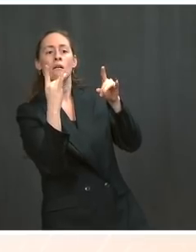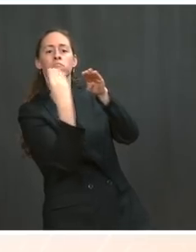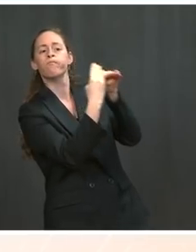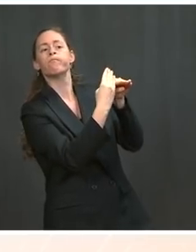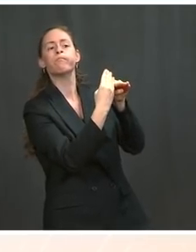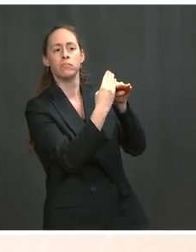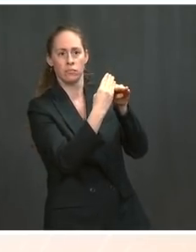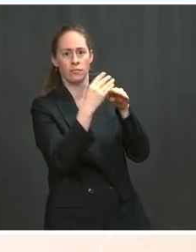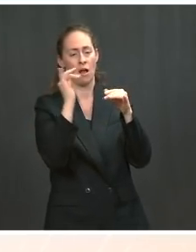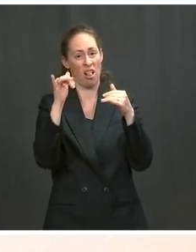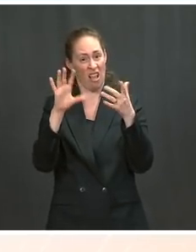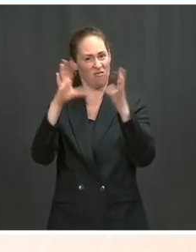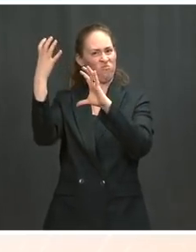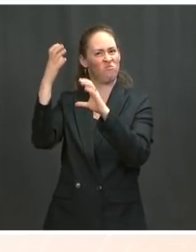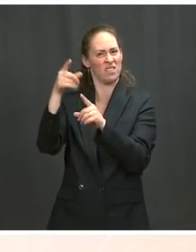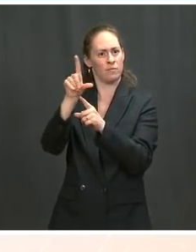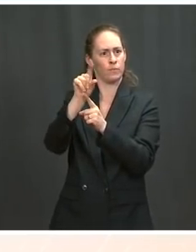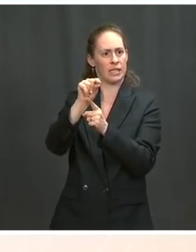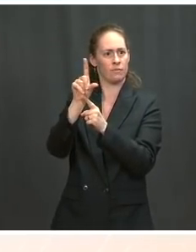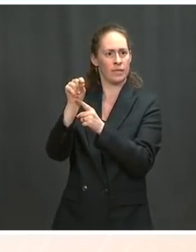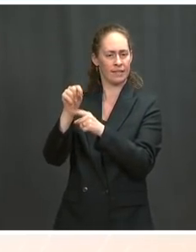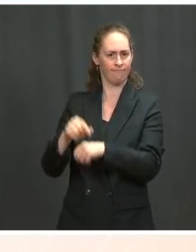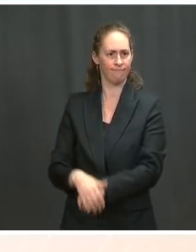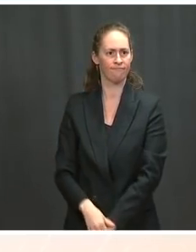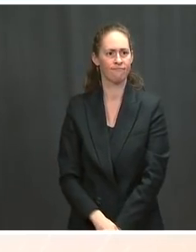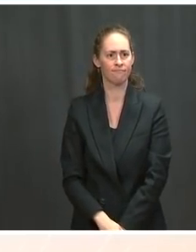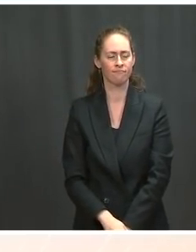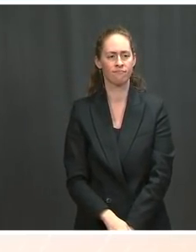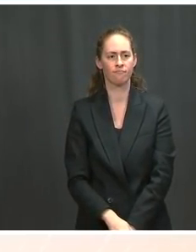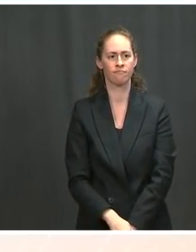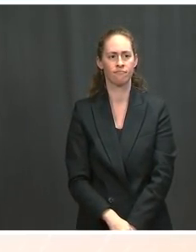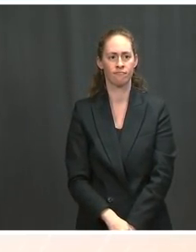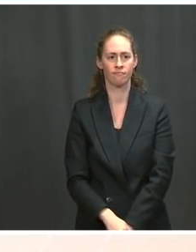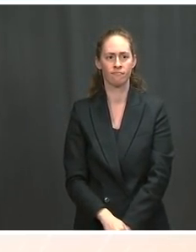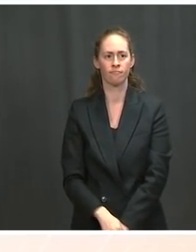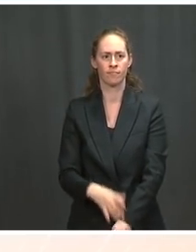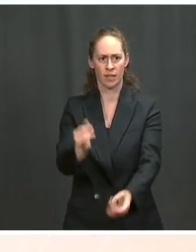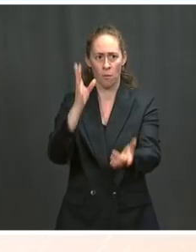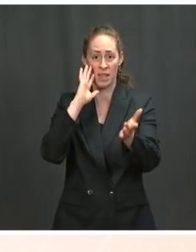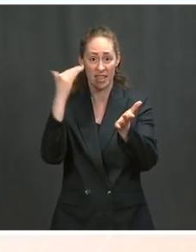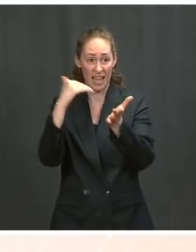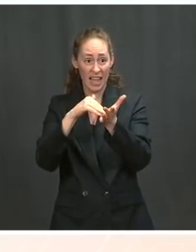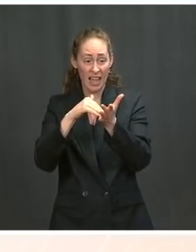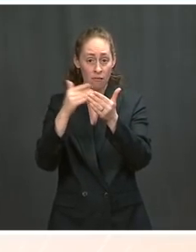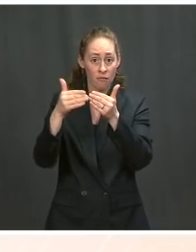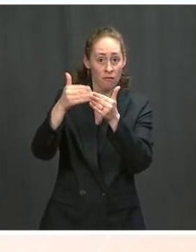Is that the model that the President has in mind? Ms. Psaki: I think we're not quite there yet, David.